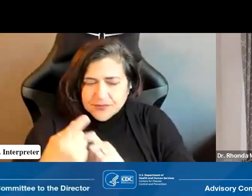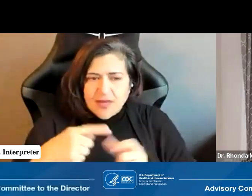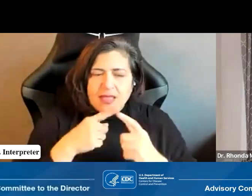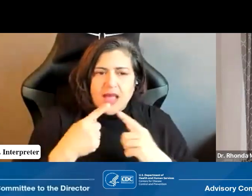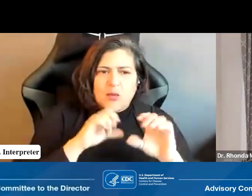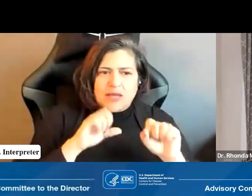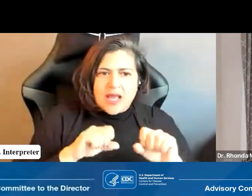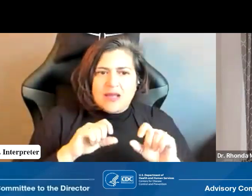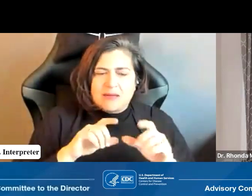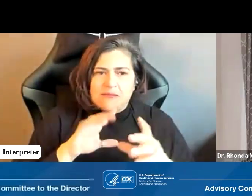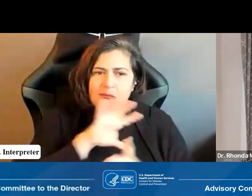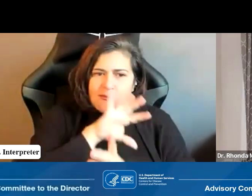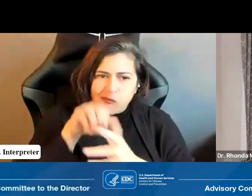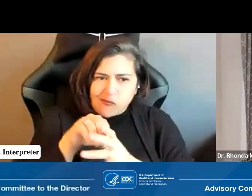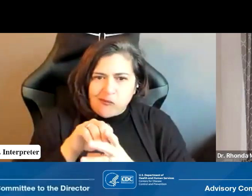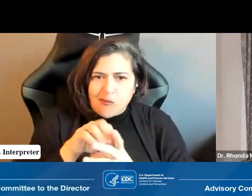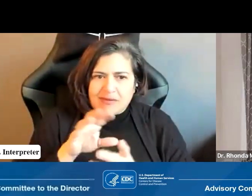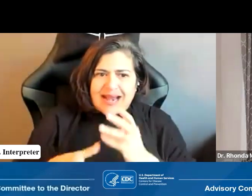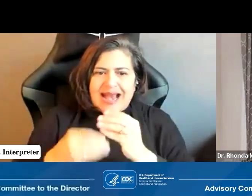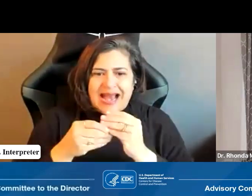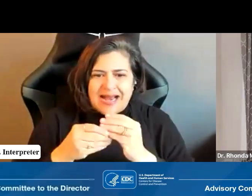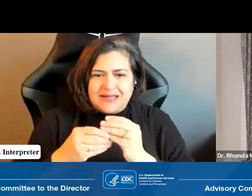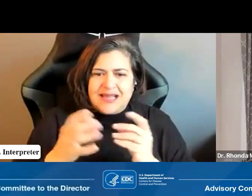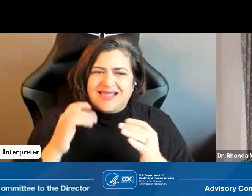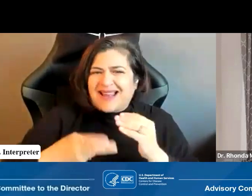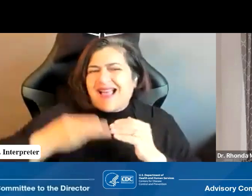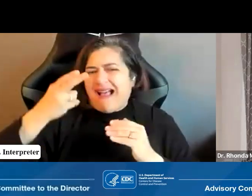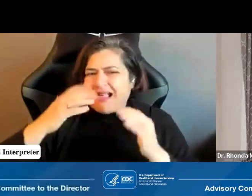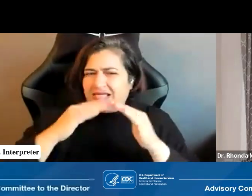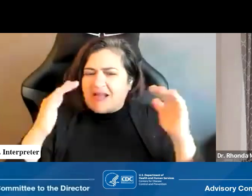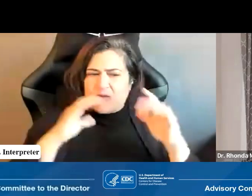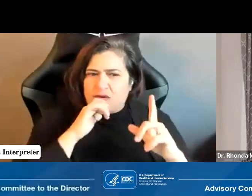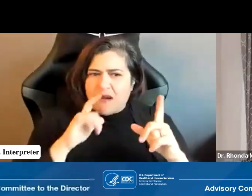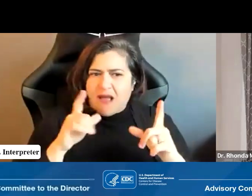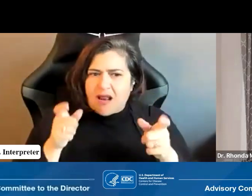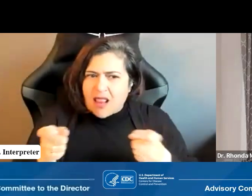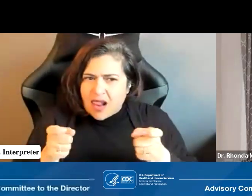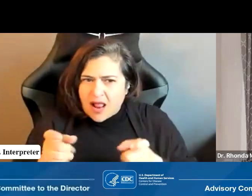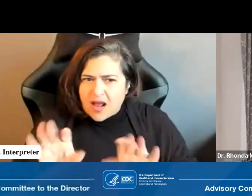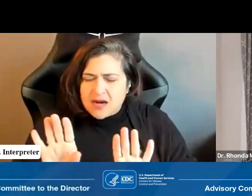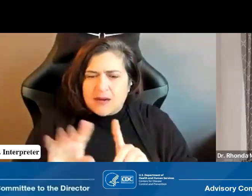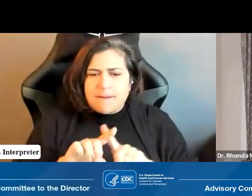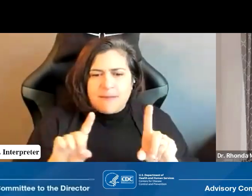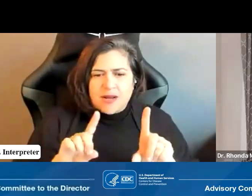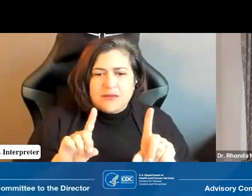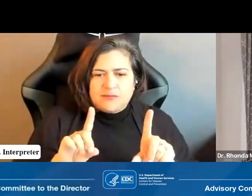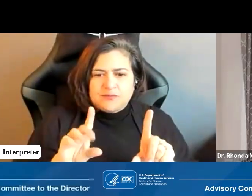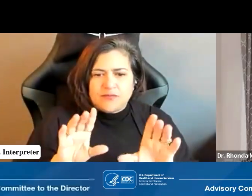in at a granular level, at that high level, so to speak. But also that it's not being only shared with ACD, but it's being shared with Mandy,